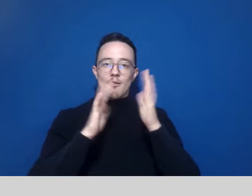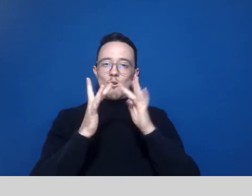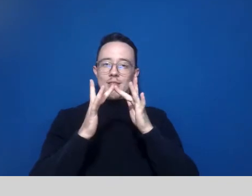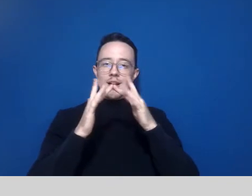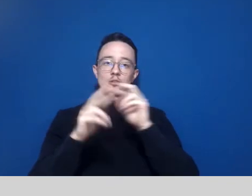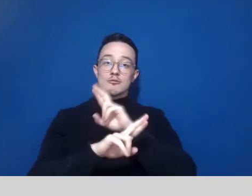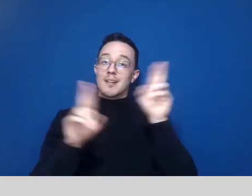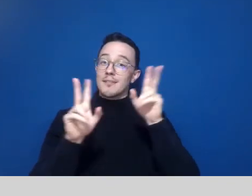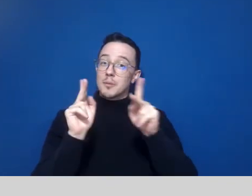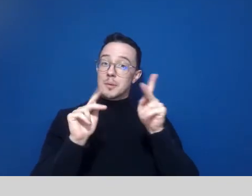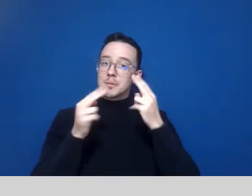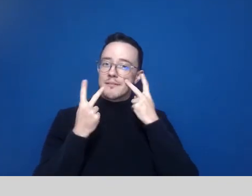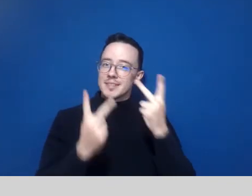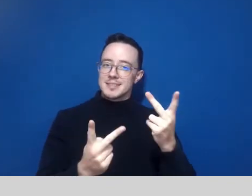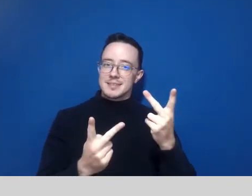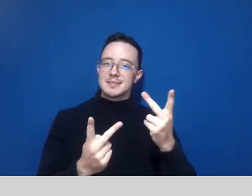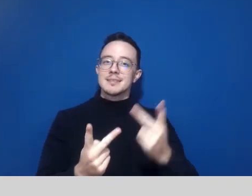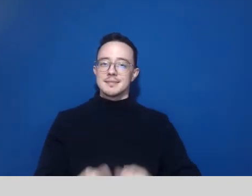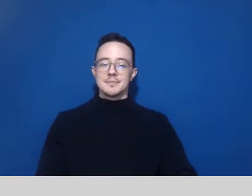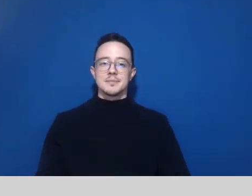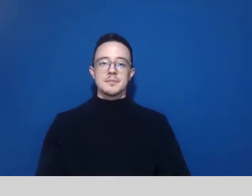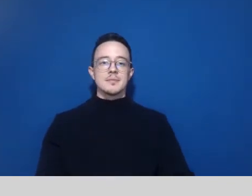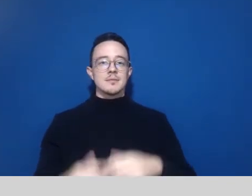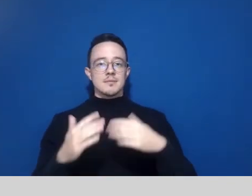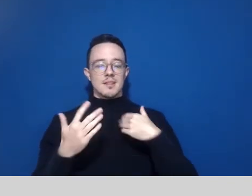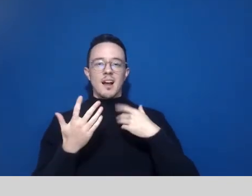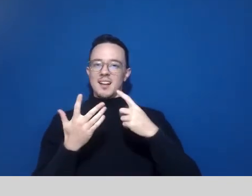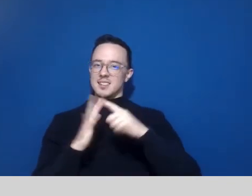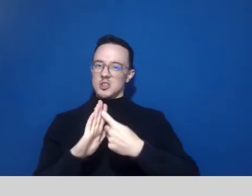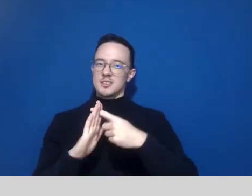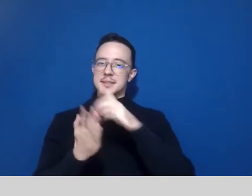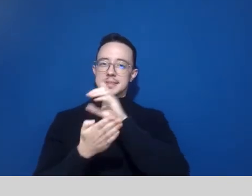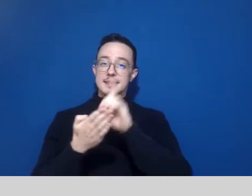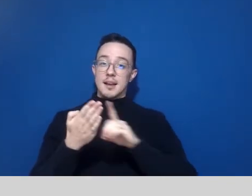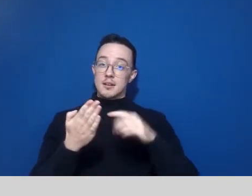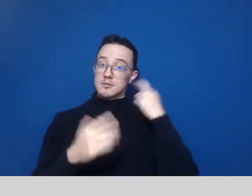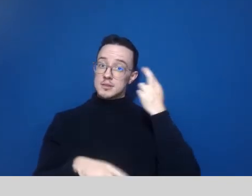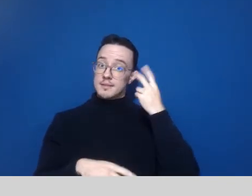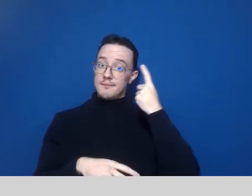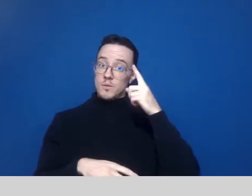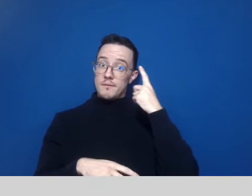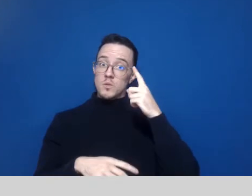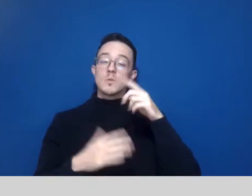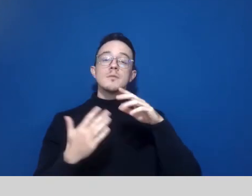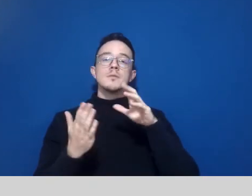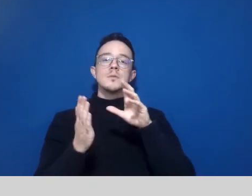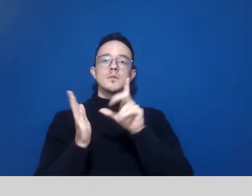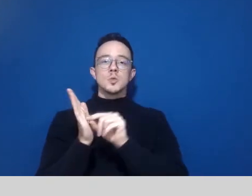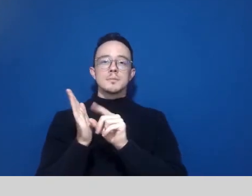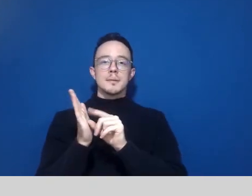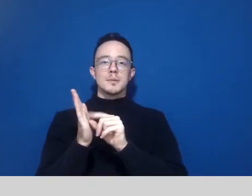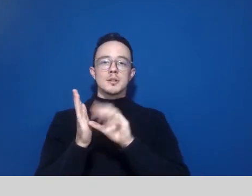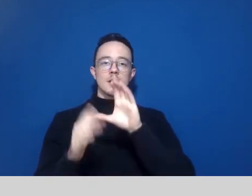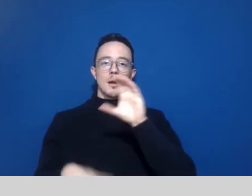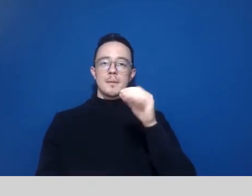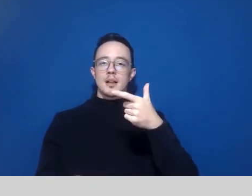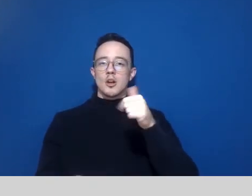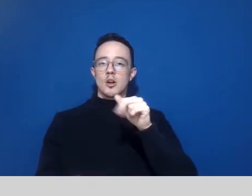and it's ready for other people to visit. I designed this initially for newspapers based on my experience working at the Guardian newspaper, where we wanted to publish some